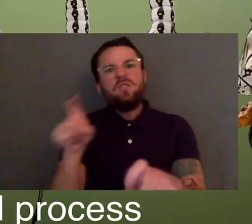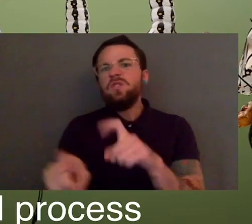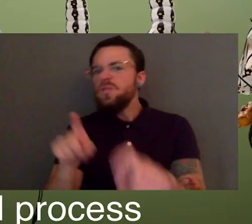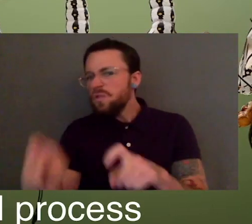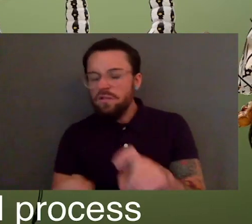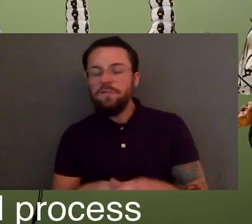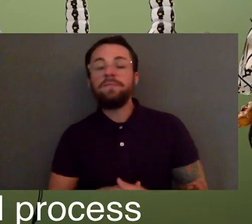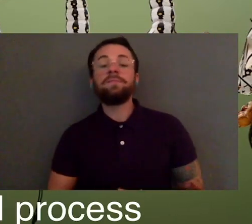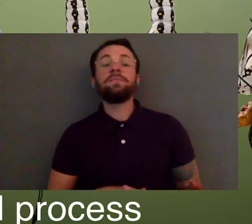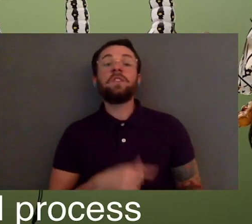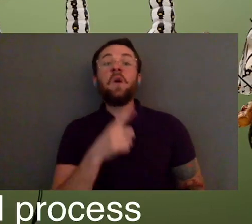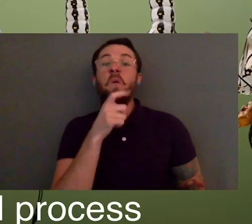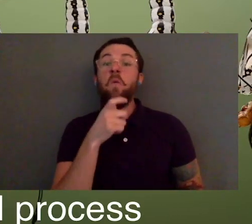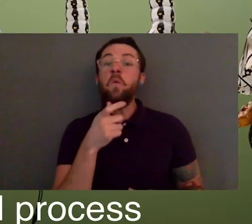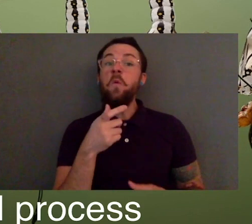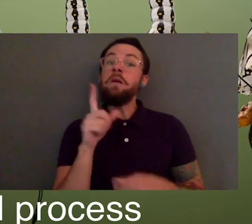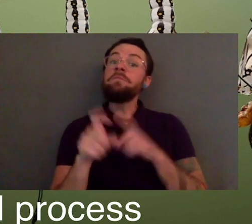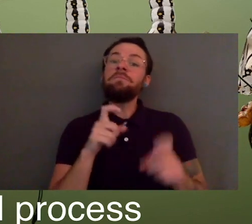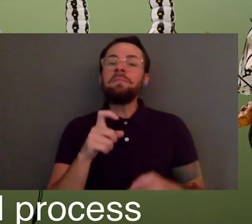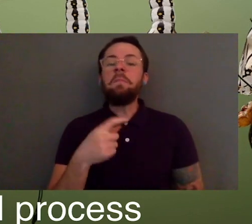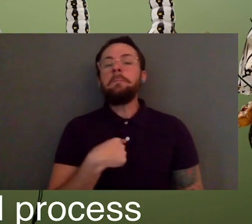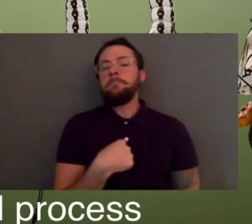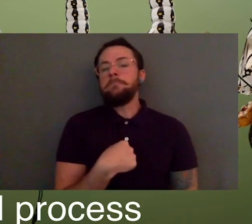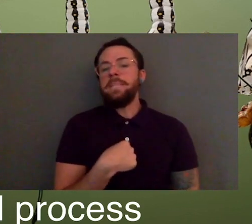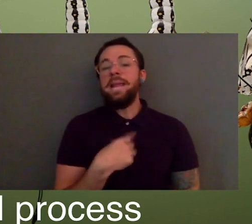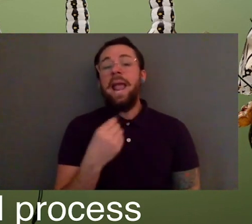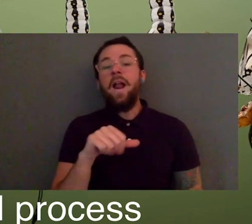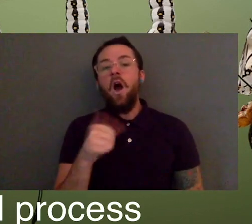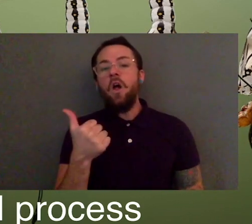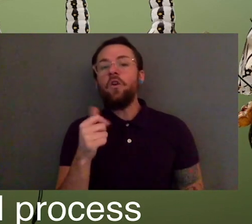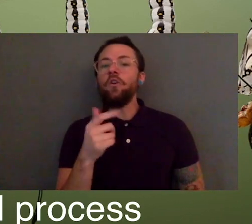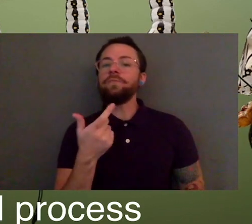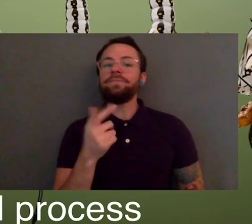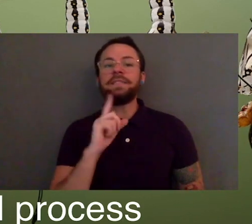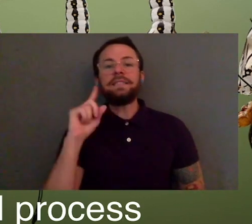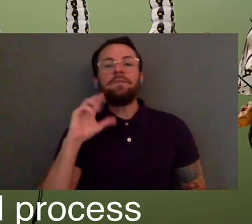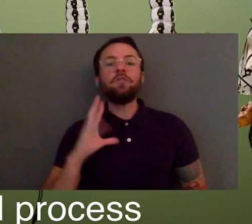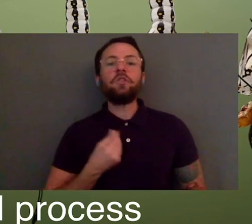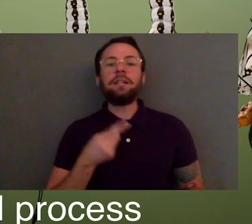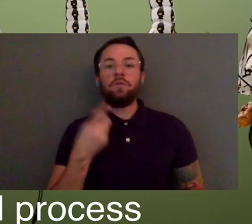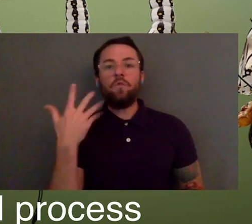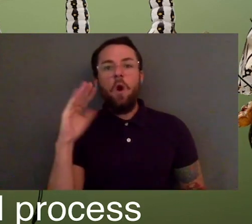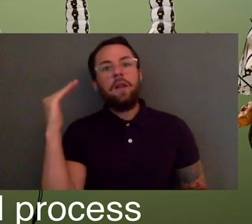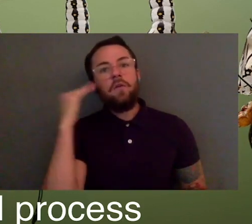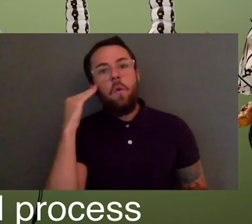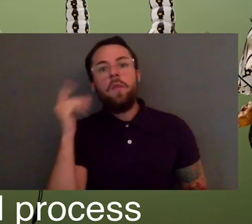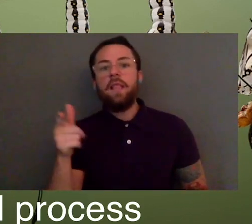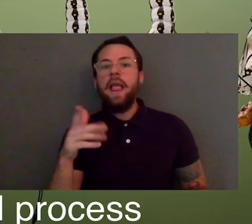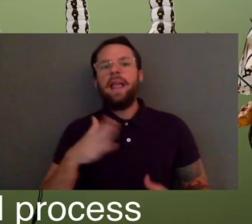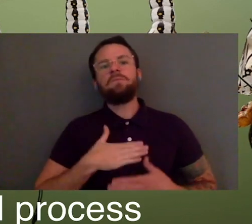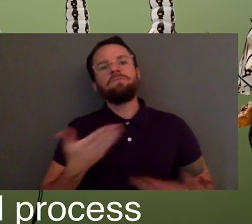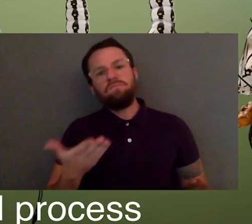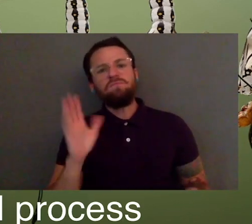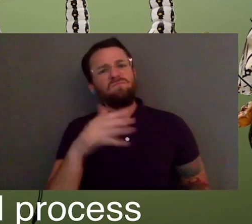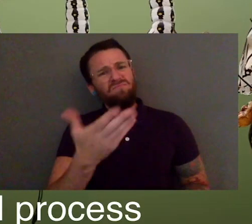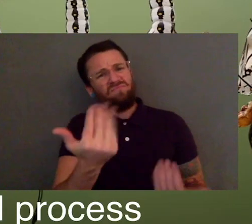So let the students share what they want to share. Don't be too invested in asking a lot of questions from noseyness.